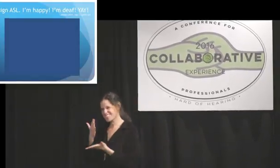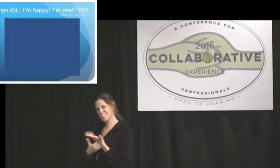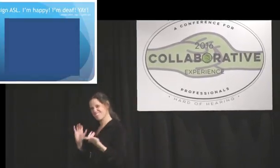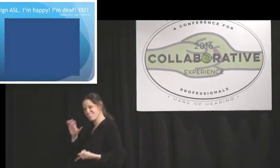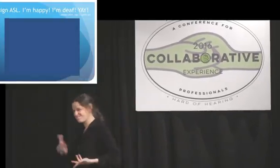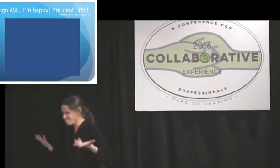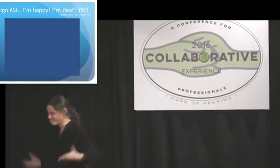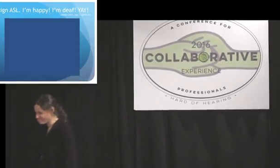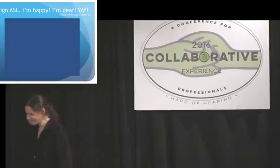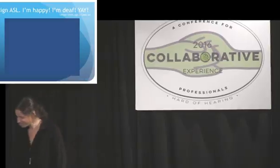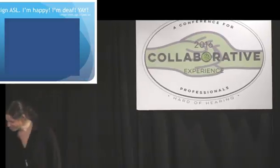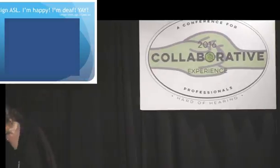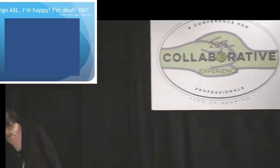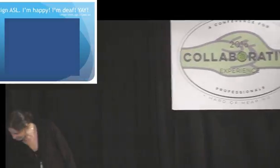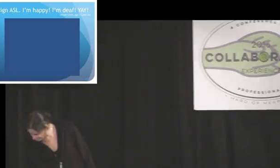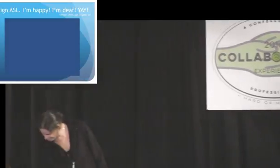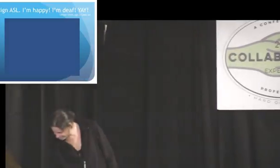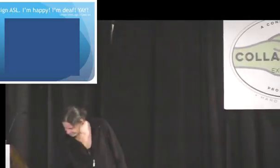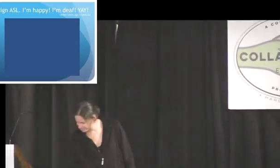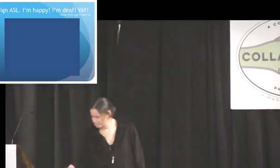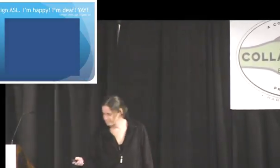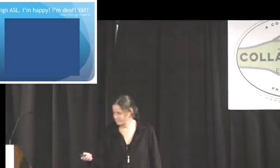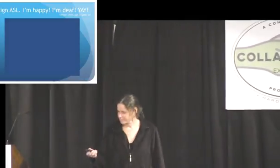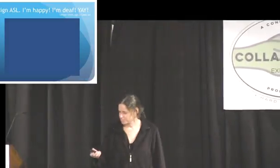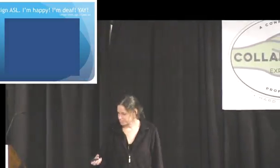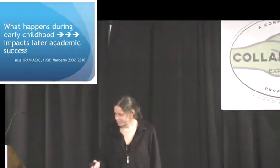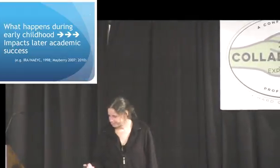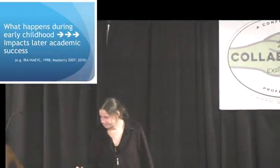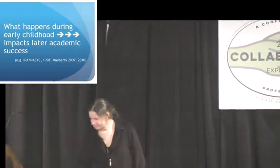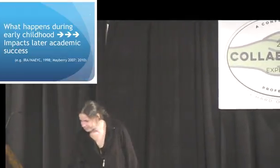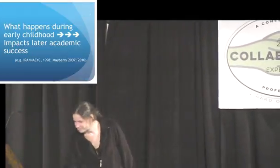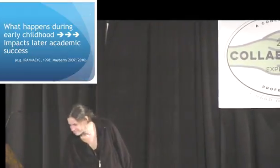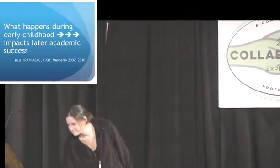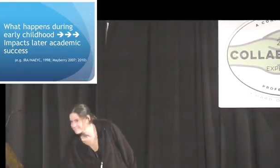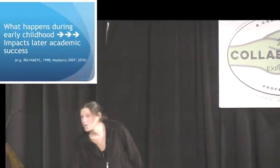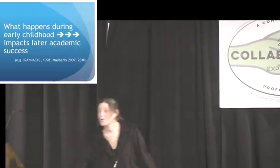in the language acquisition phase. So really cool.